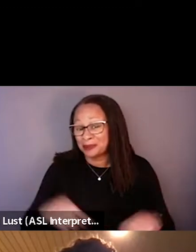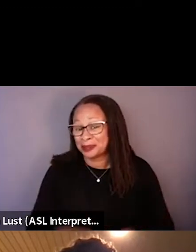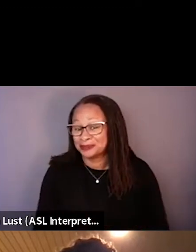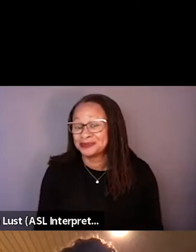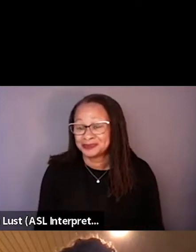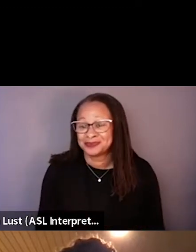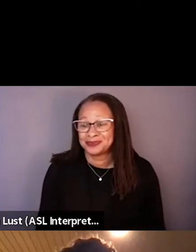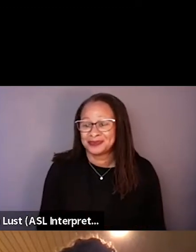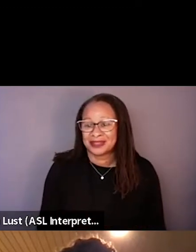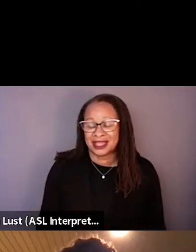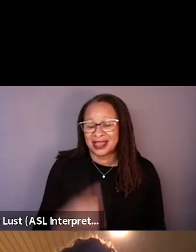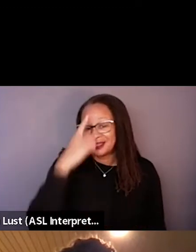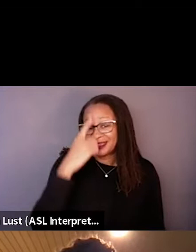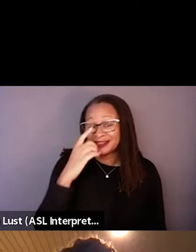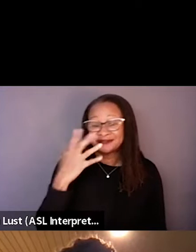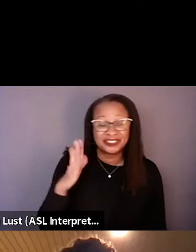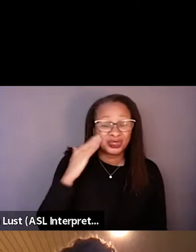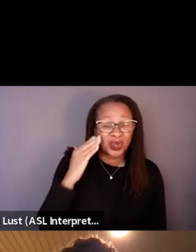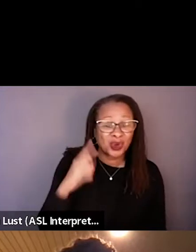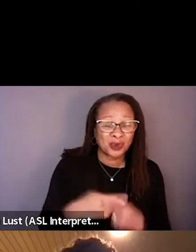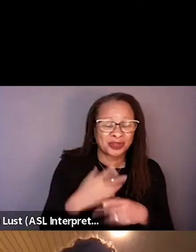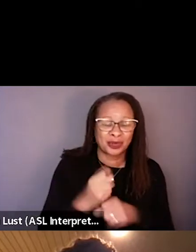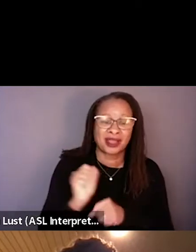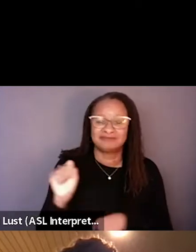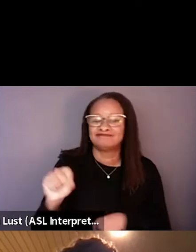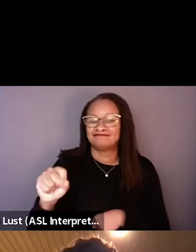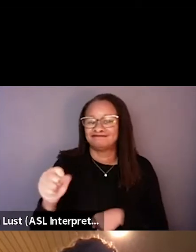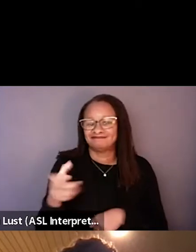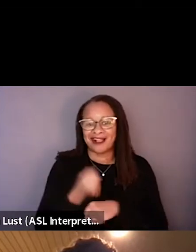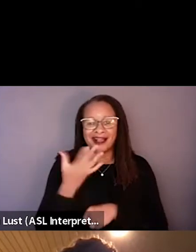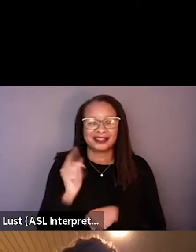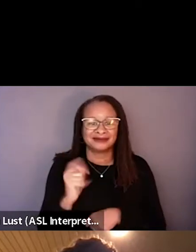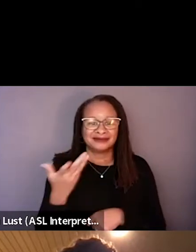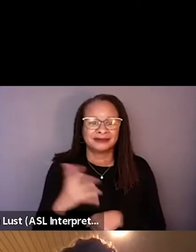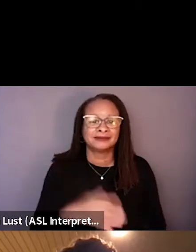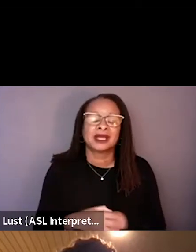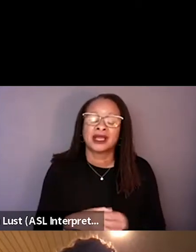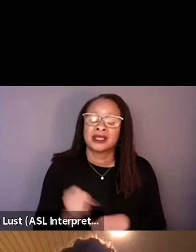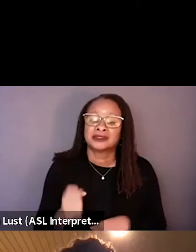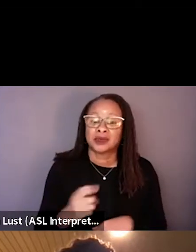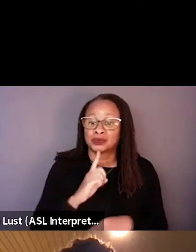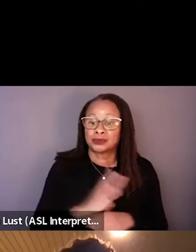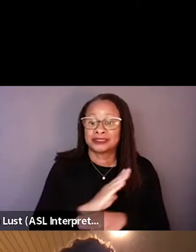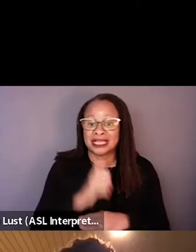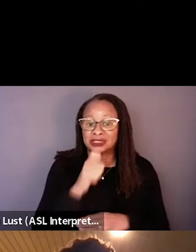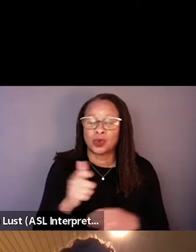And I think, you know, you know when you got it, you know when it happens and that's, and so I actually don't like to roll forever, you know.